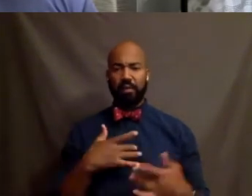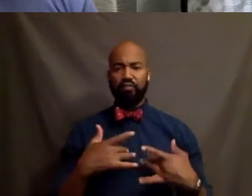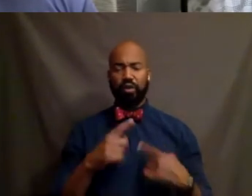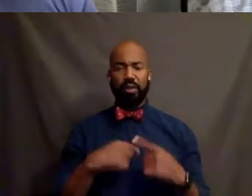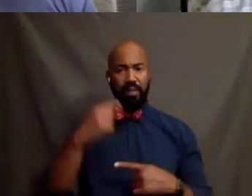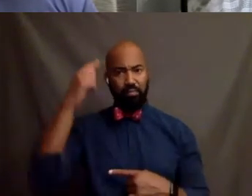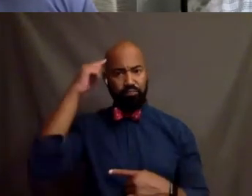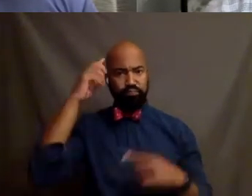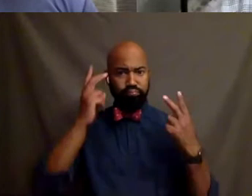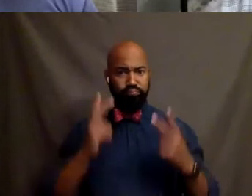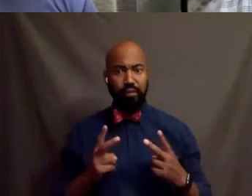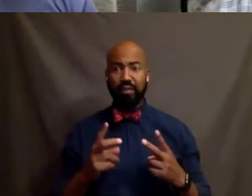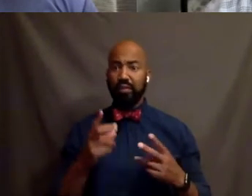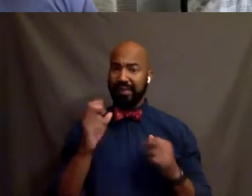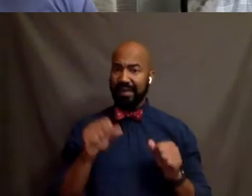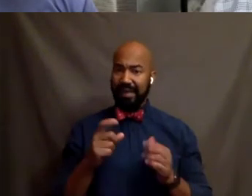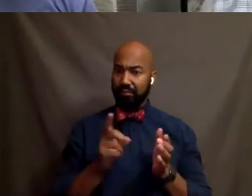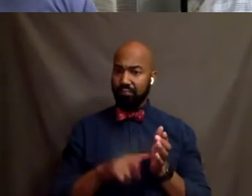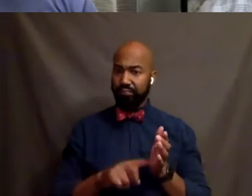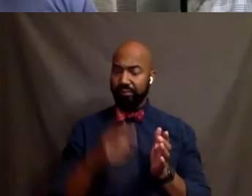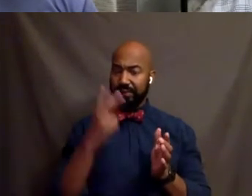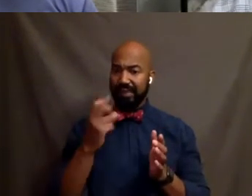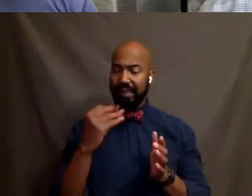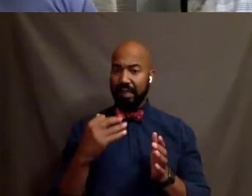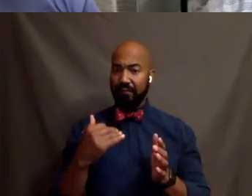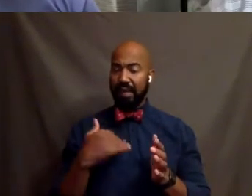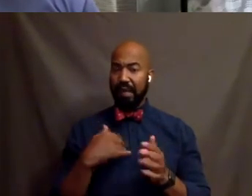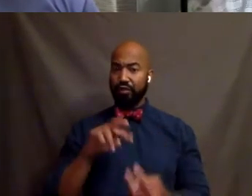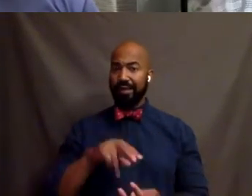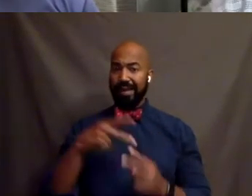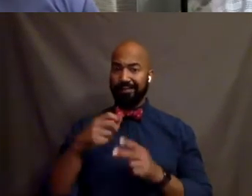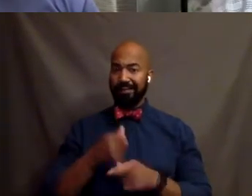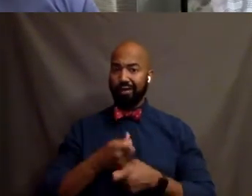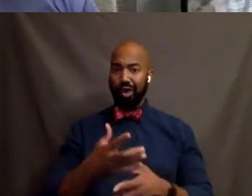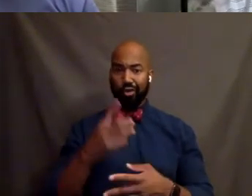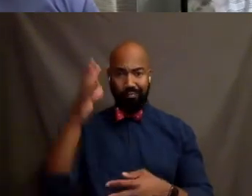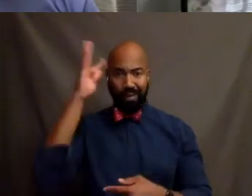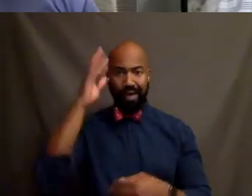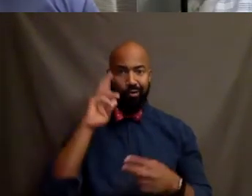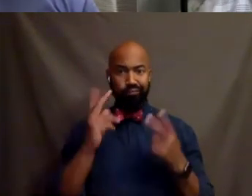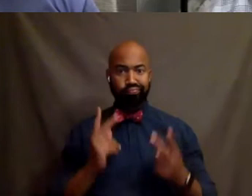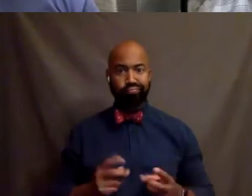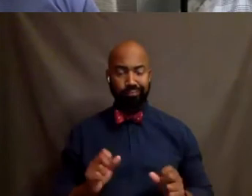that will lead to this hair loss if I use T? That's so good, that's such a great question. And that question is not-